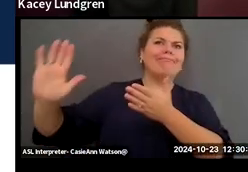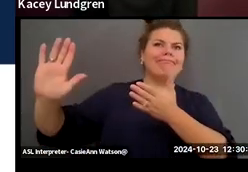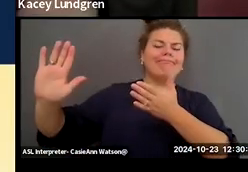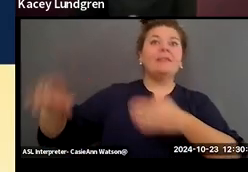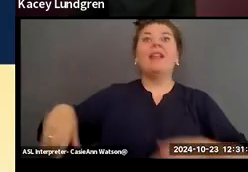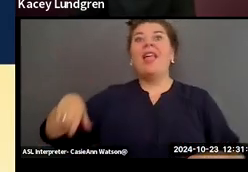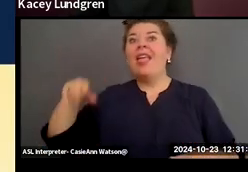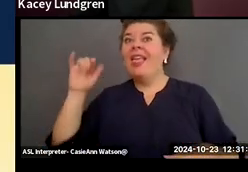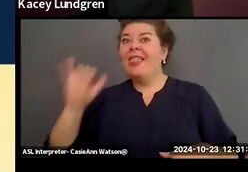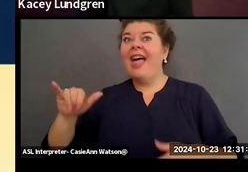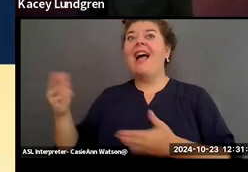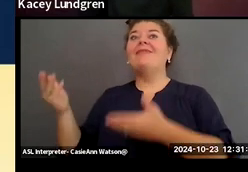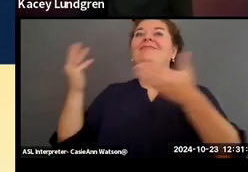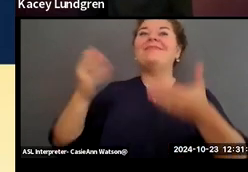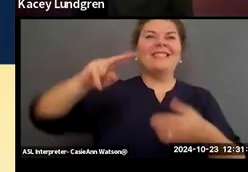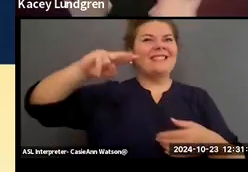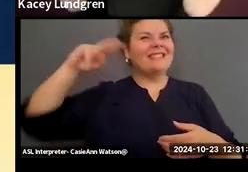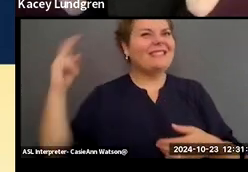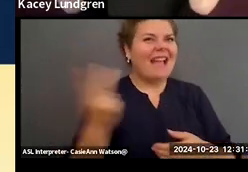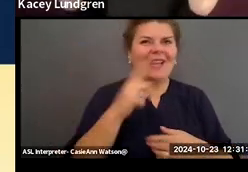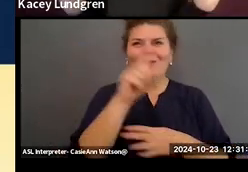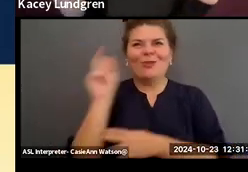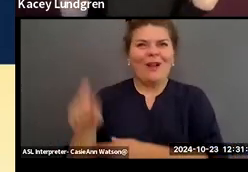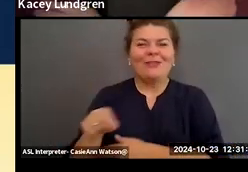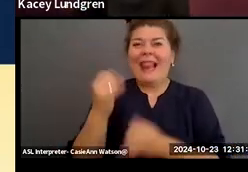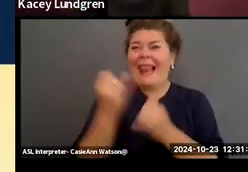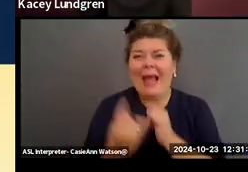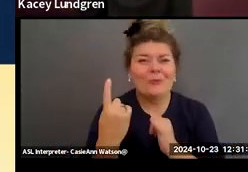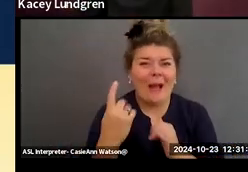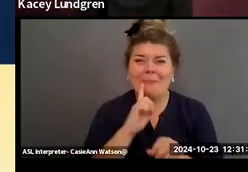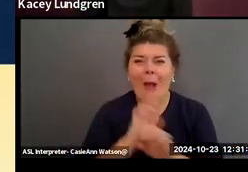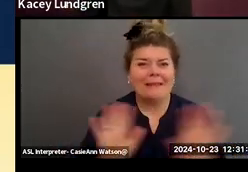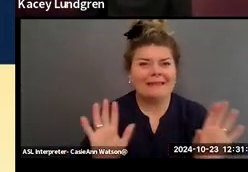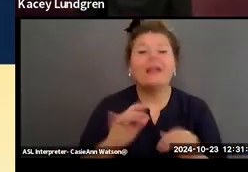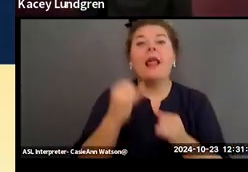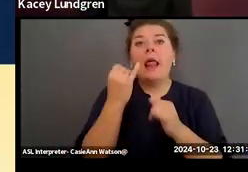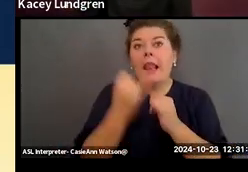This brings us to our second. This is it. This is the last one, I promise. The second Zoom poll.